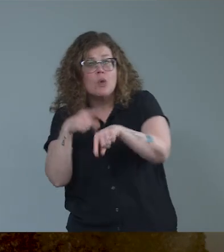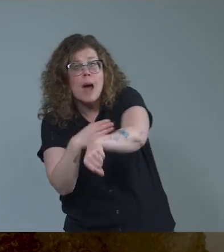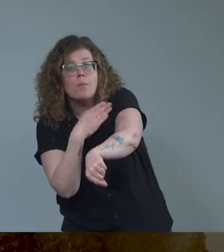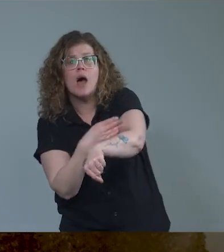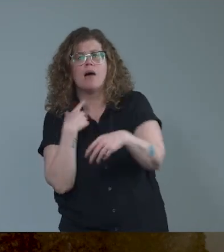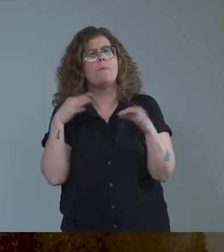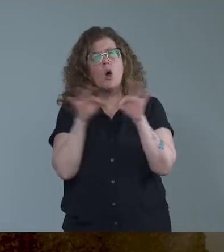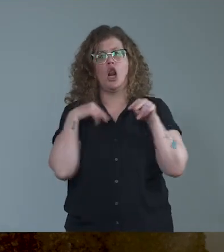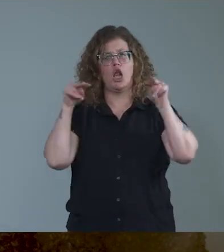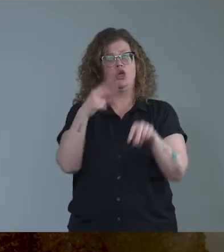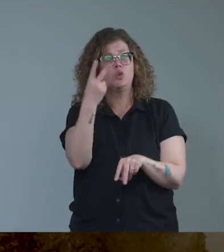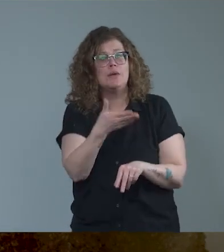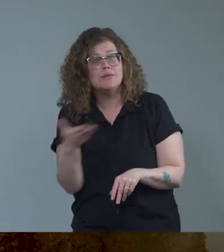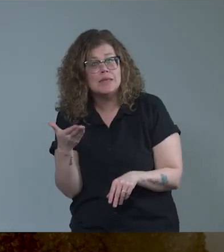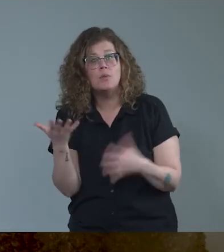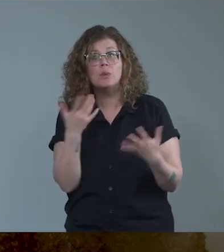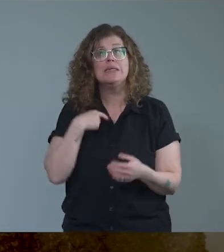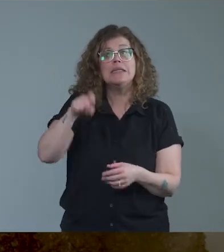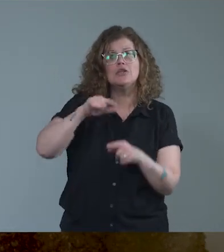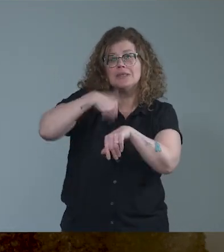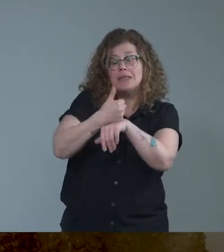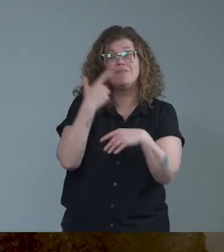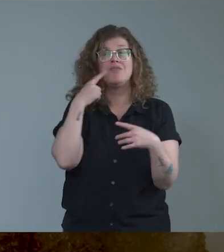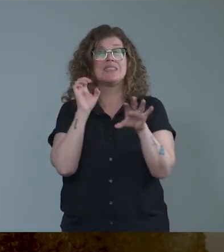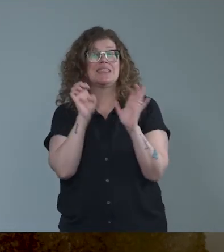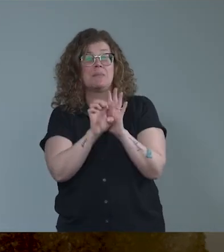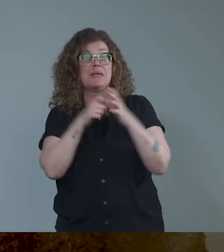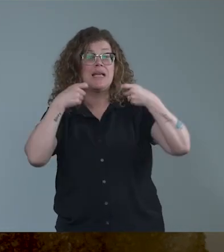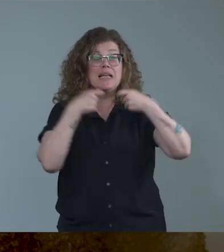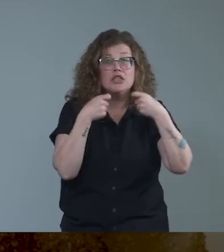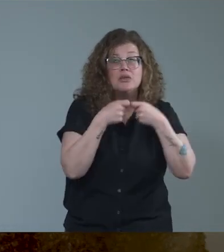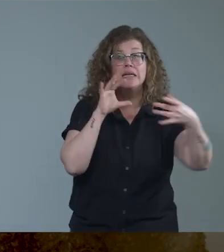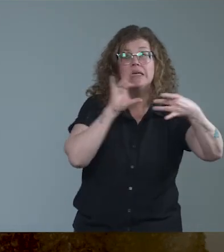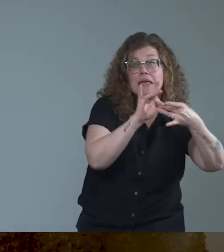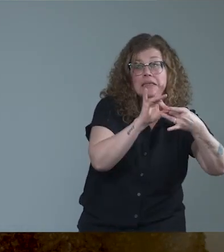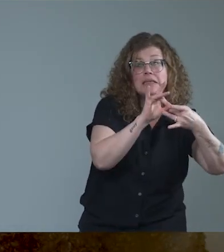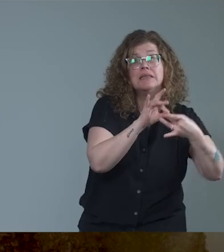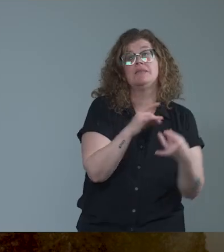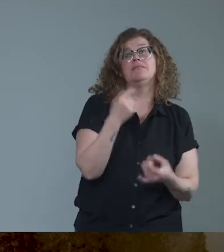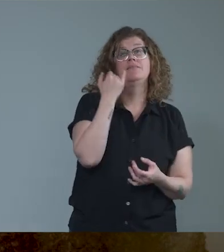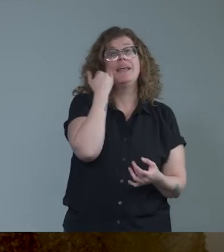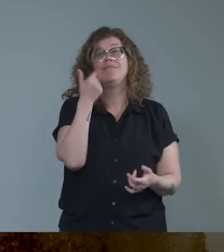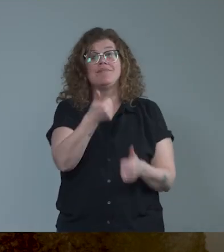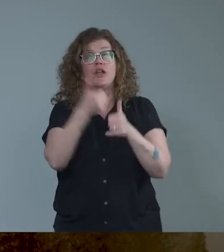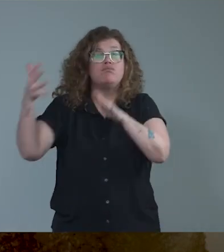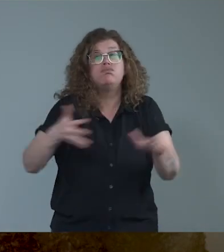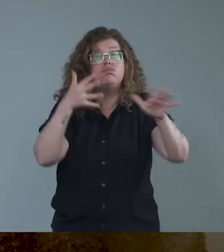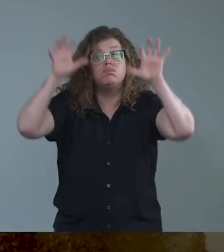that I can just touch base with off to the side of the City and confirm things, and everyone appreciates it. It’s like, hey, I've got this piece,